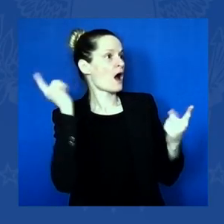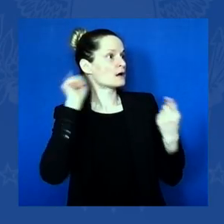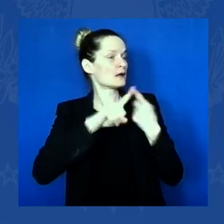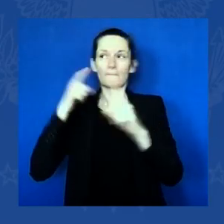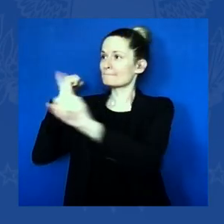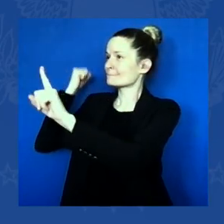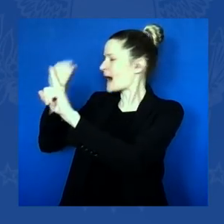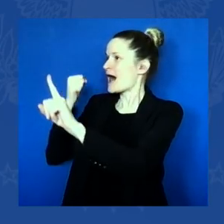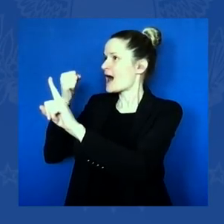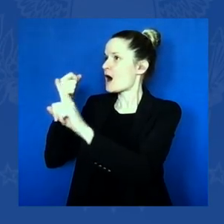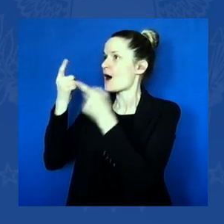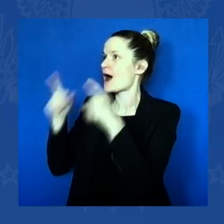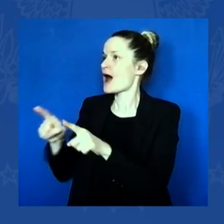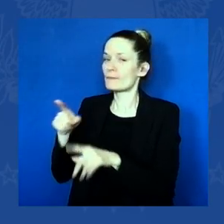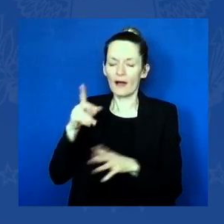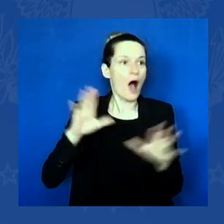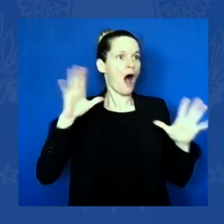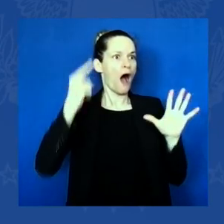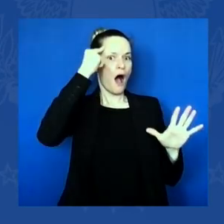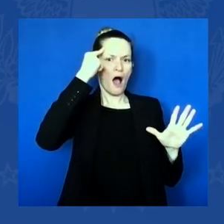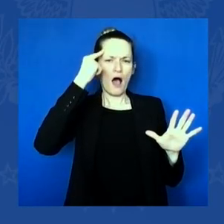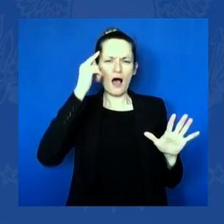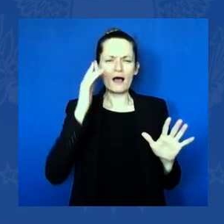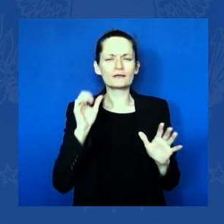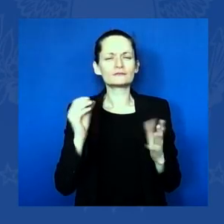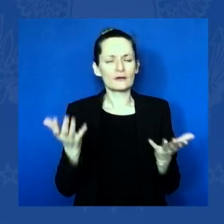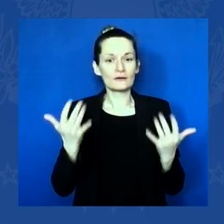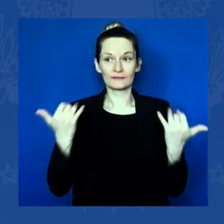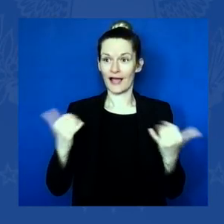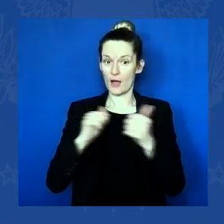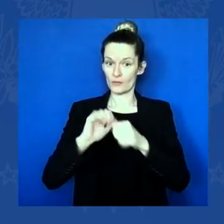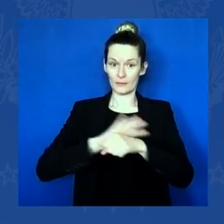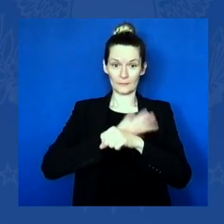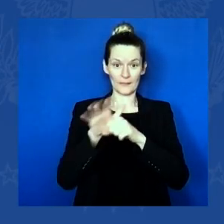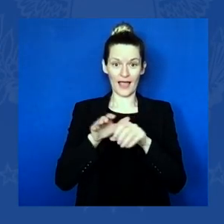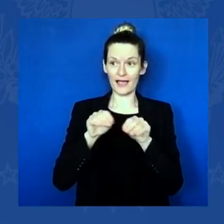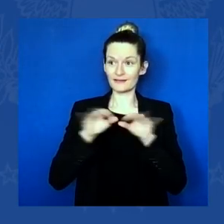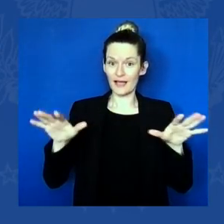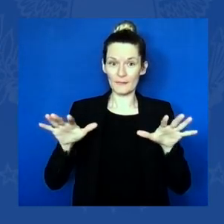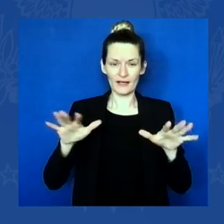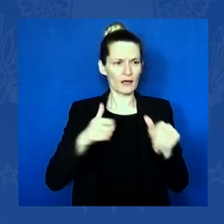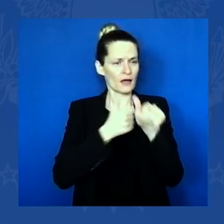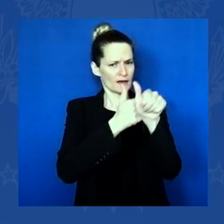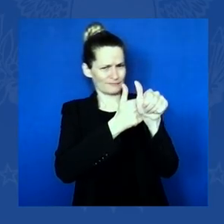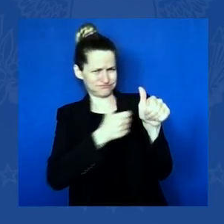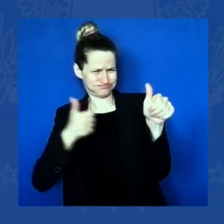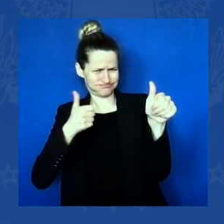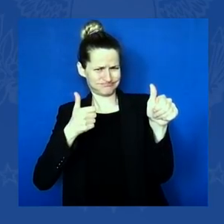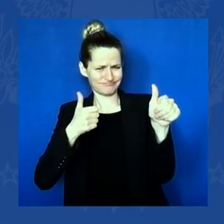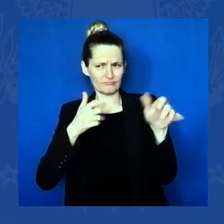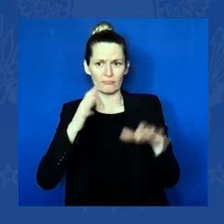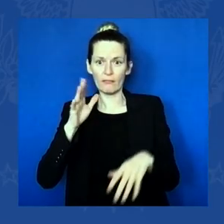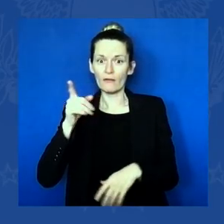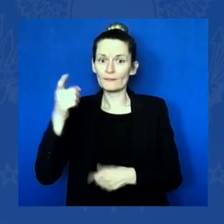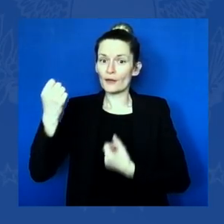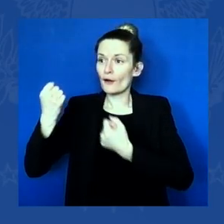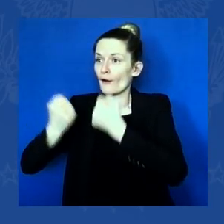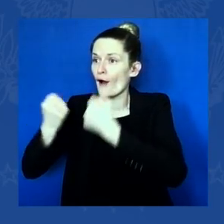we've seen delays and backlogs of goods -- from automobiles to electronics, from shoes to furniture.